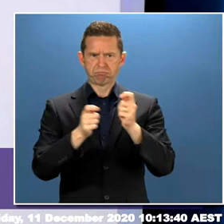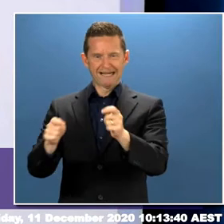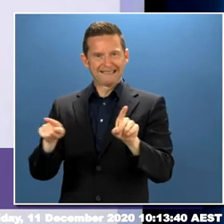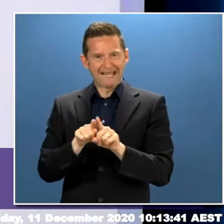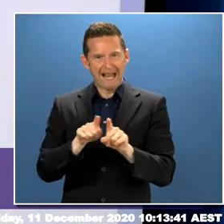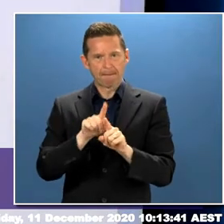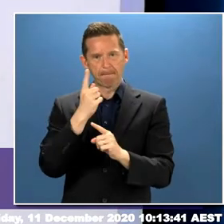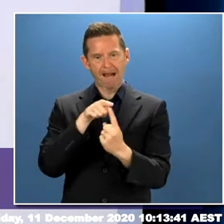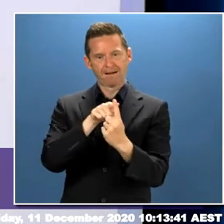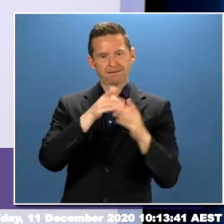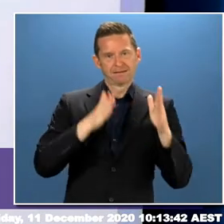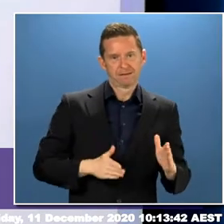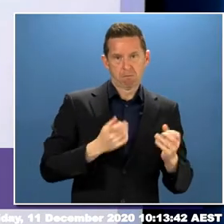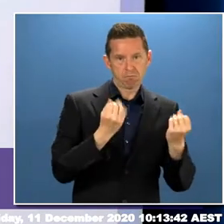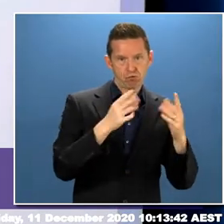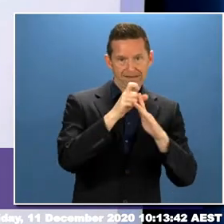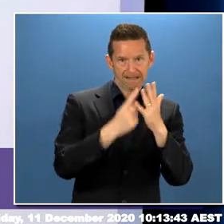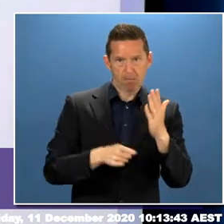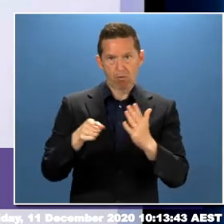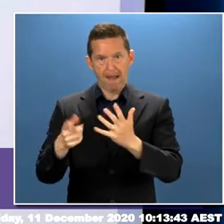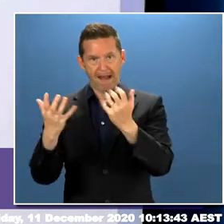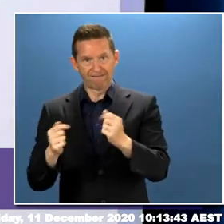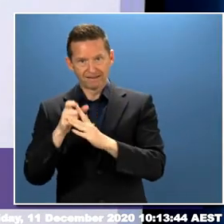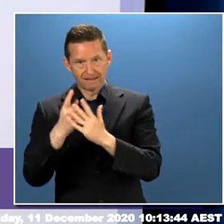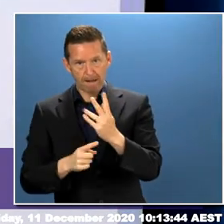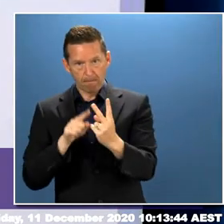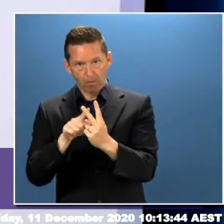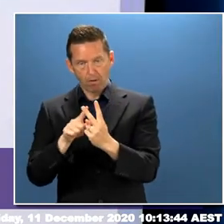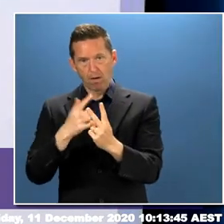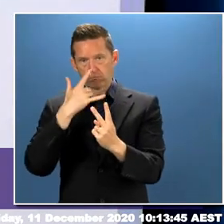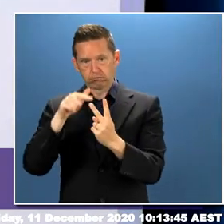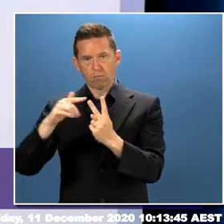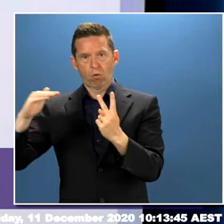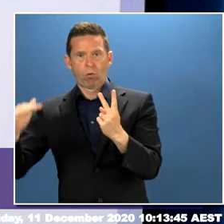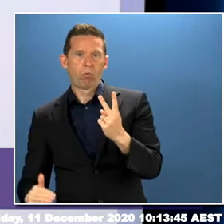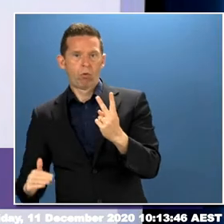that is the same has a disproportionate adverse outcome for, in this case,